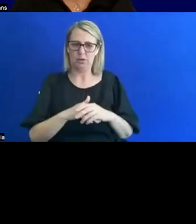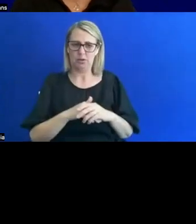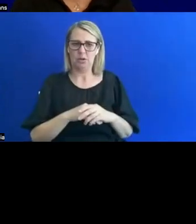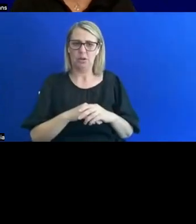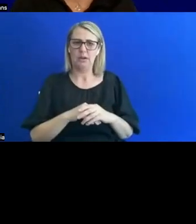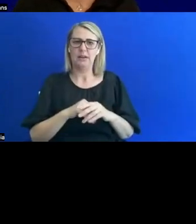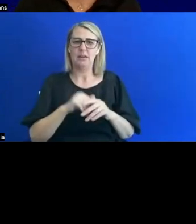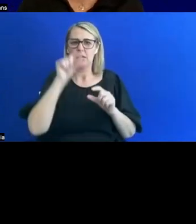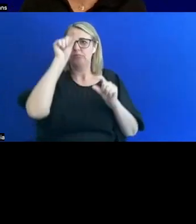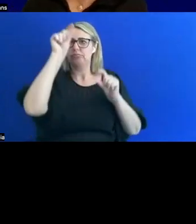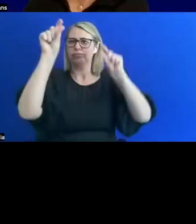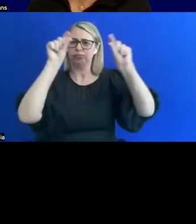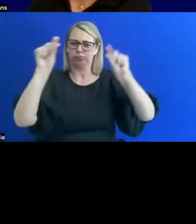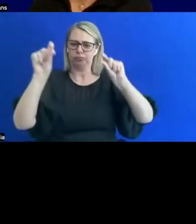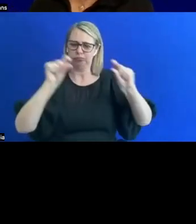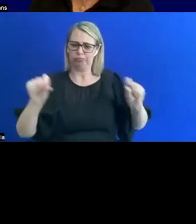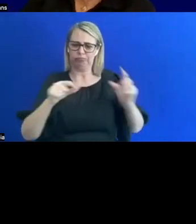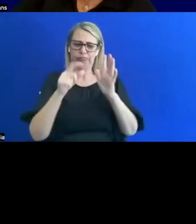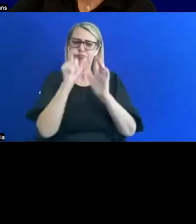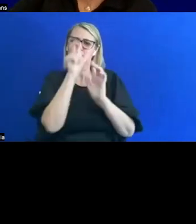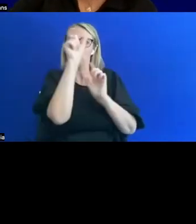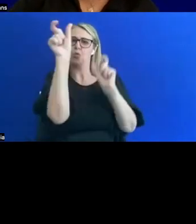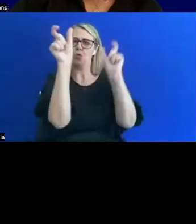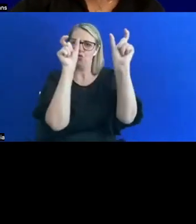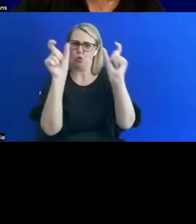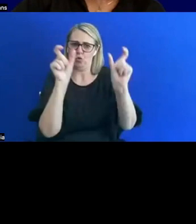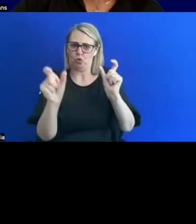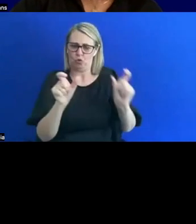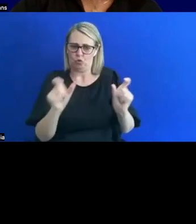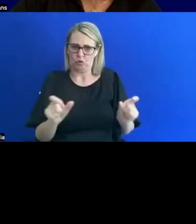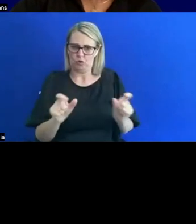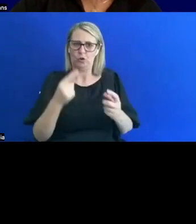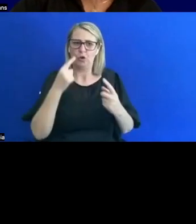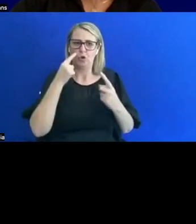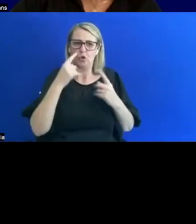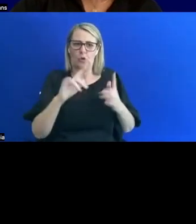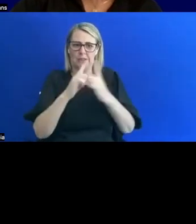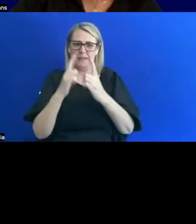points, pointing to body sections indicating interoceptive sites which we will run through